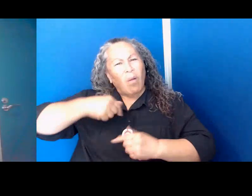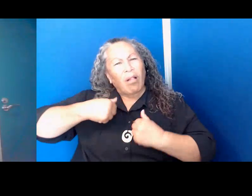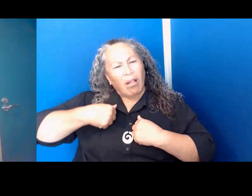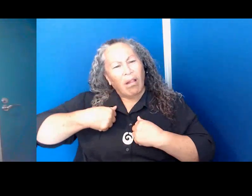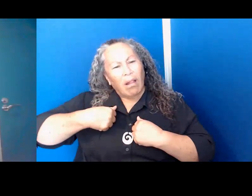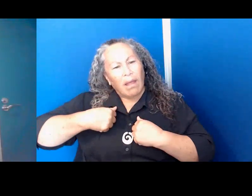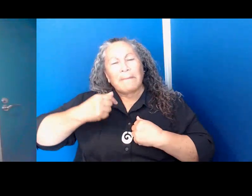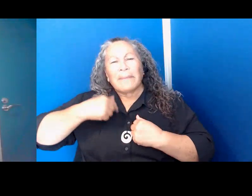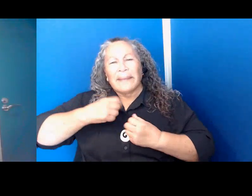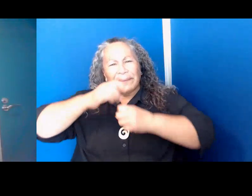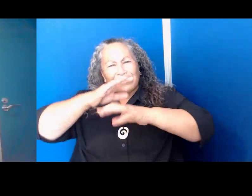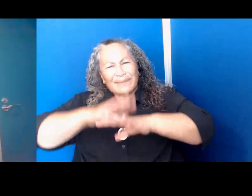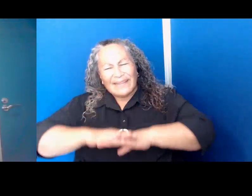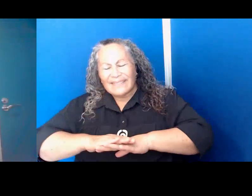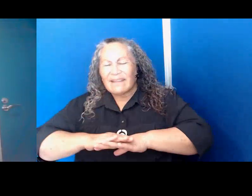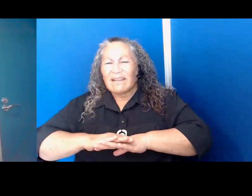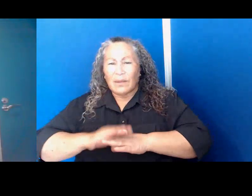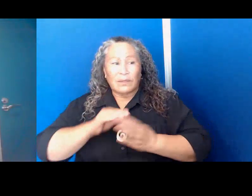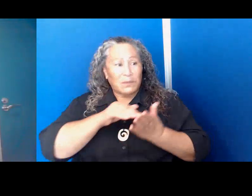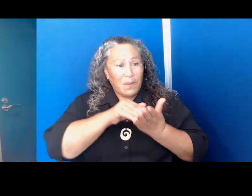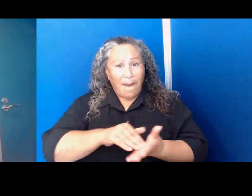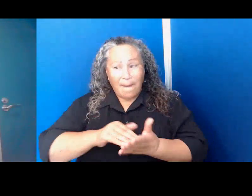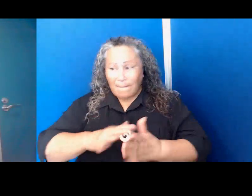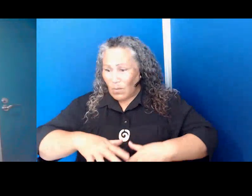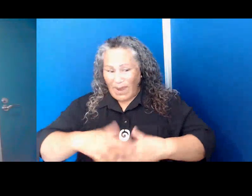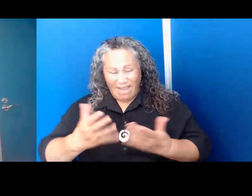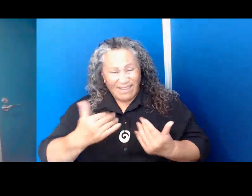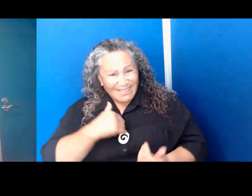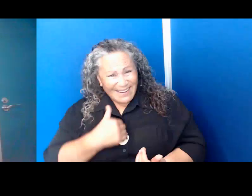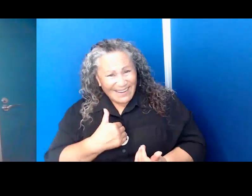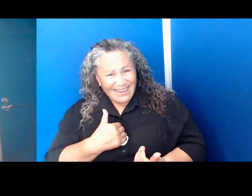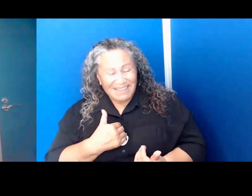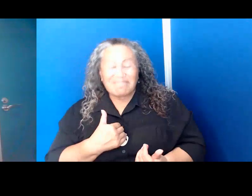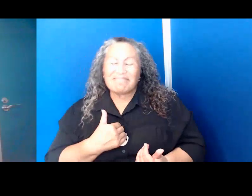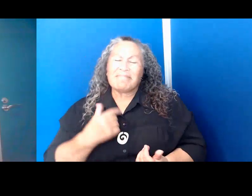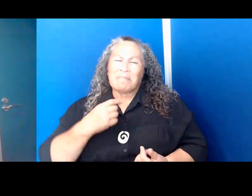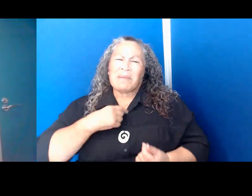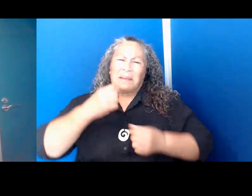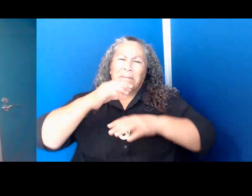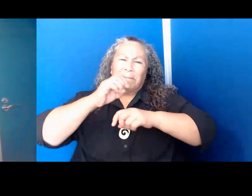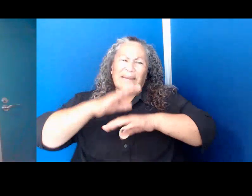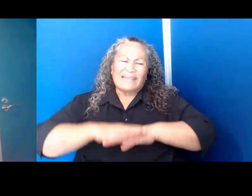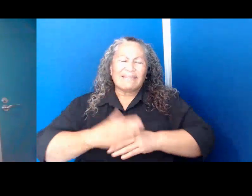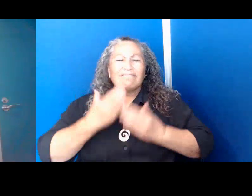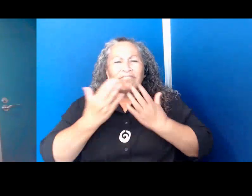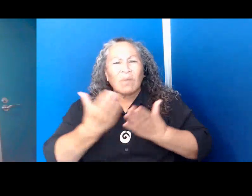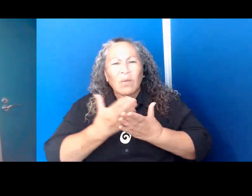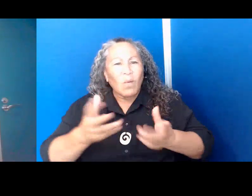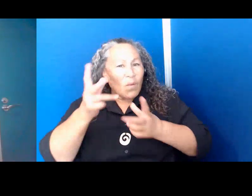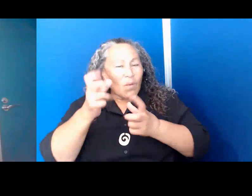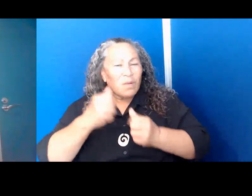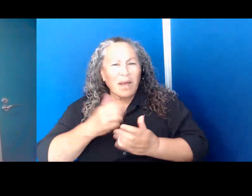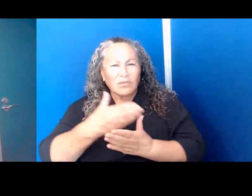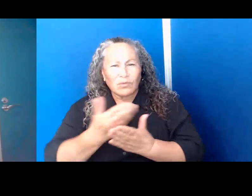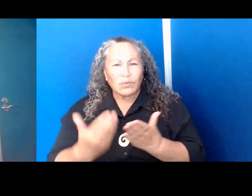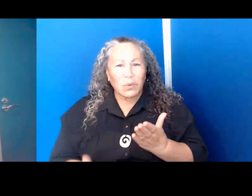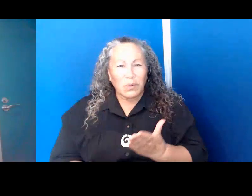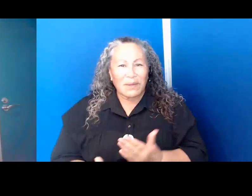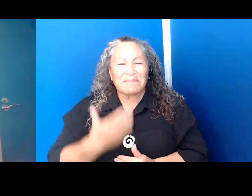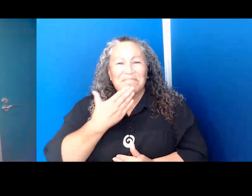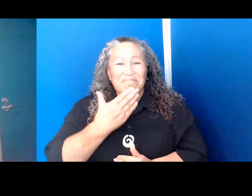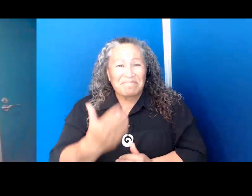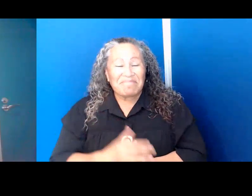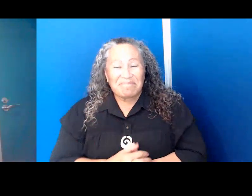Blessed to help others wherever is needed, so I'd like to thank you all for listening and God bless